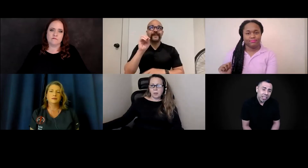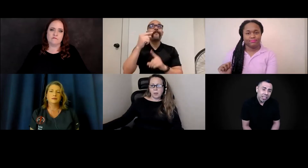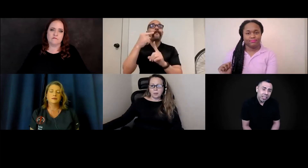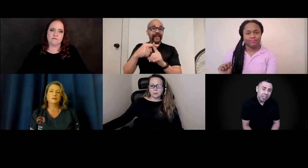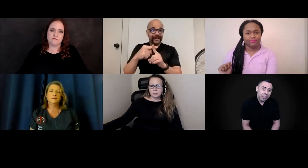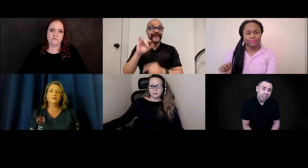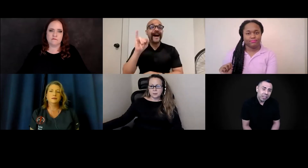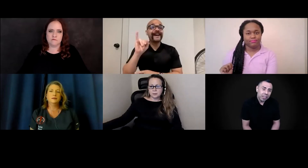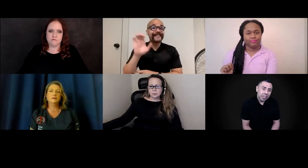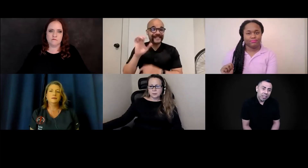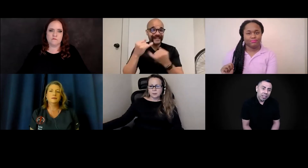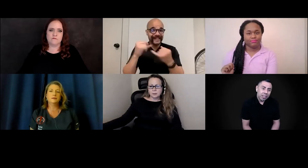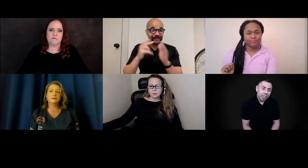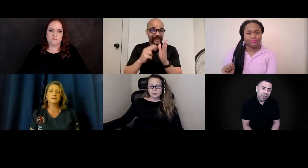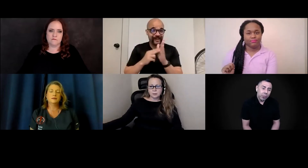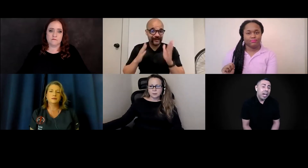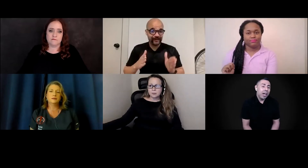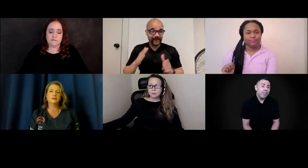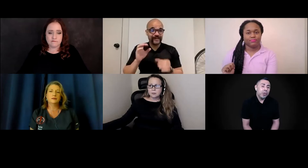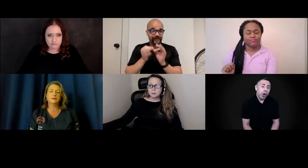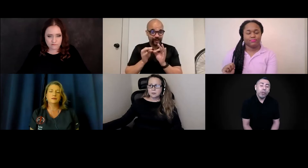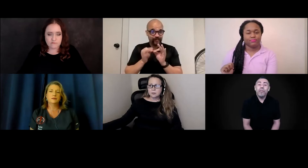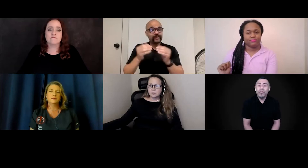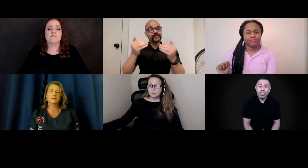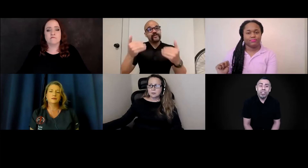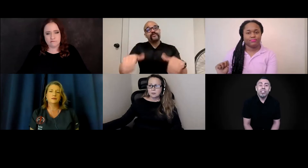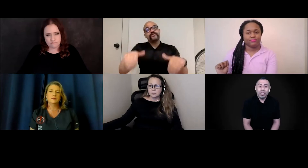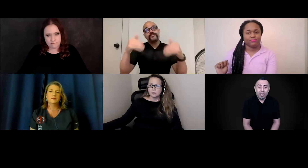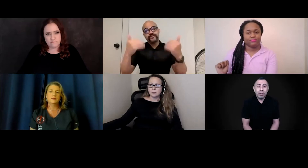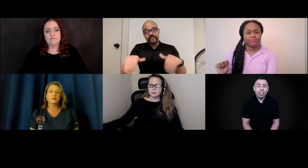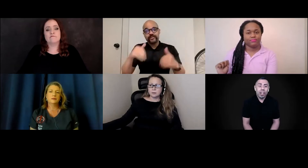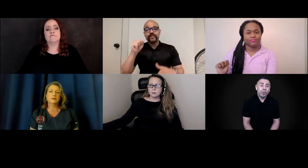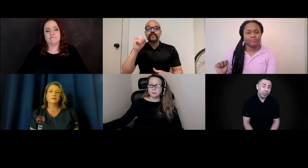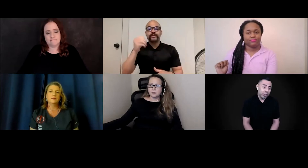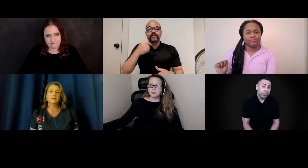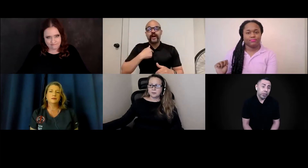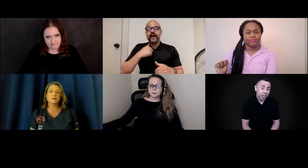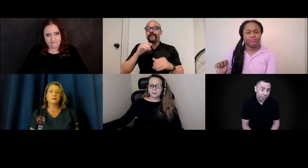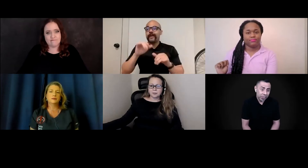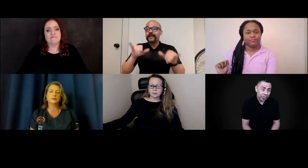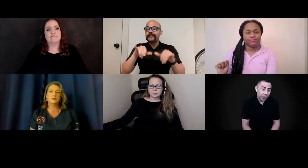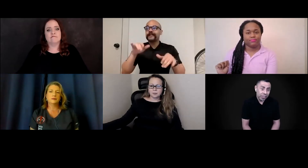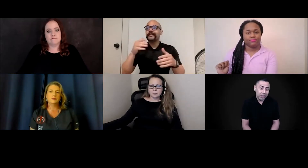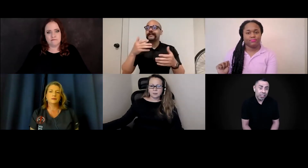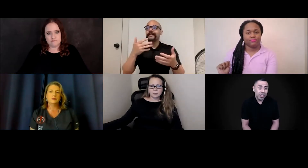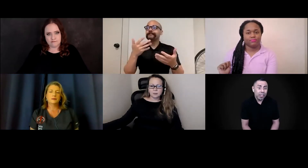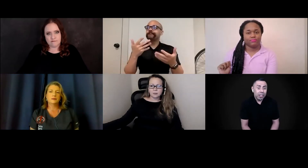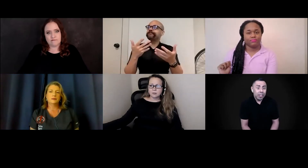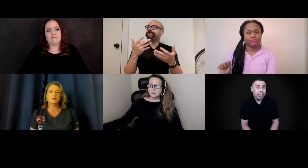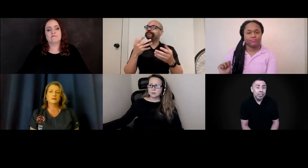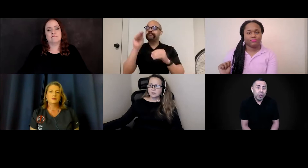Interpreting, I would say we have over 50 independent contractor interpreters registered with us.